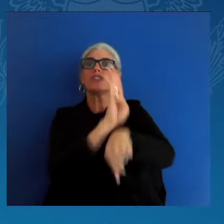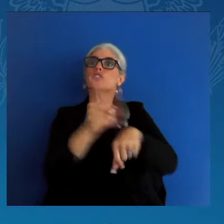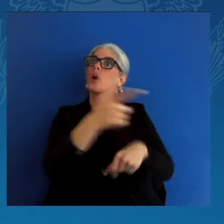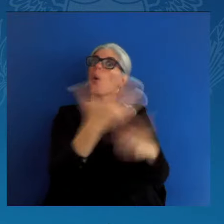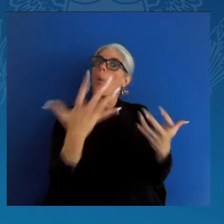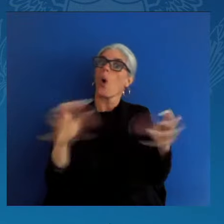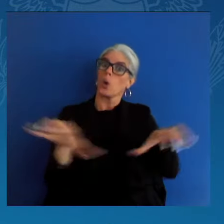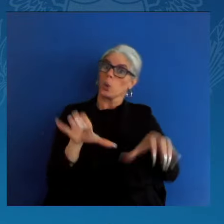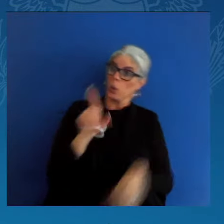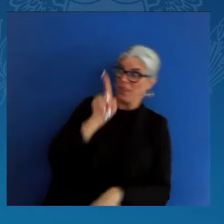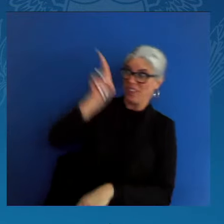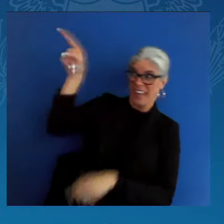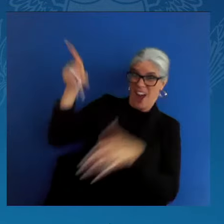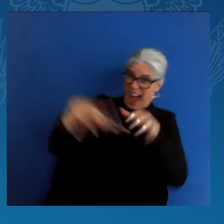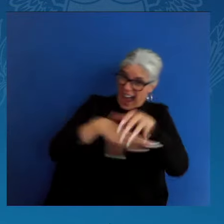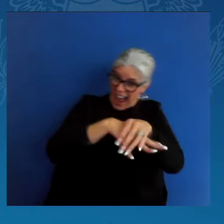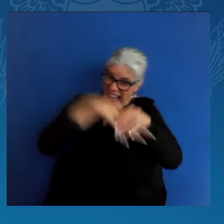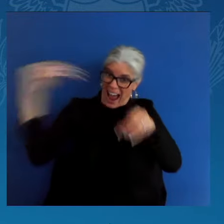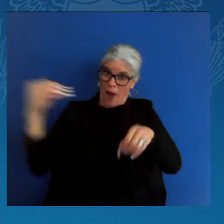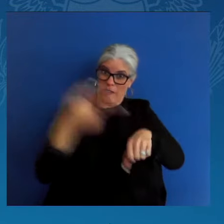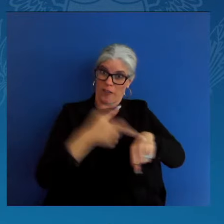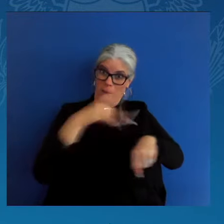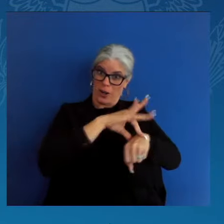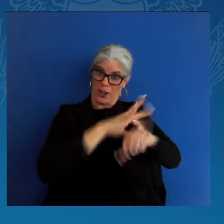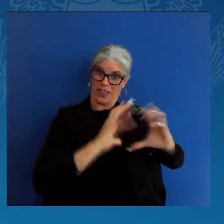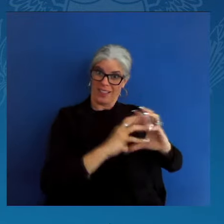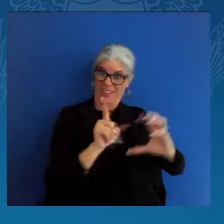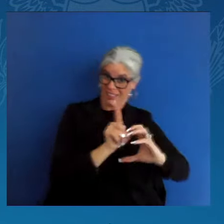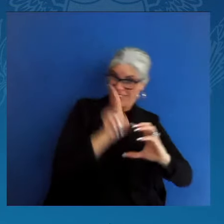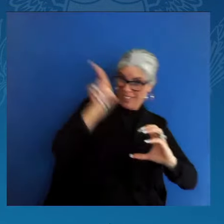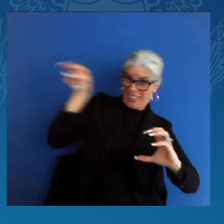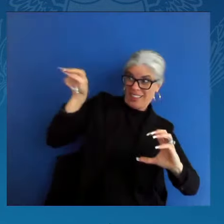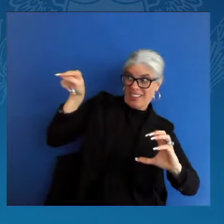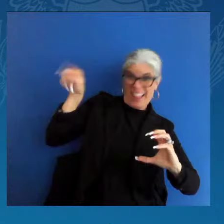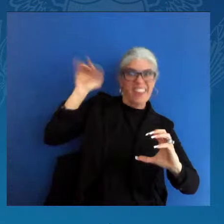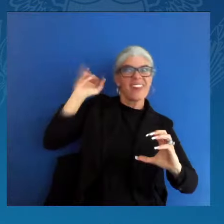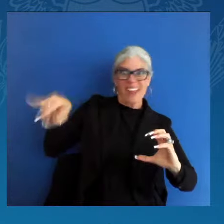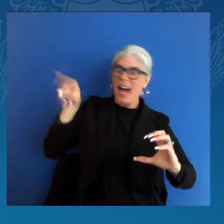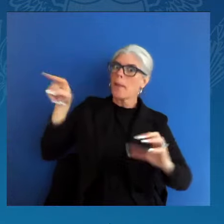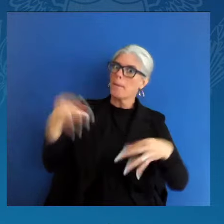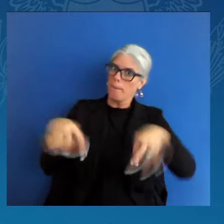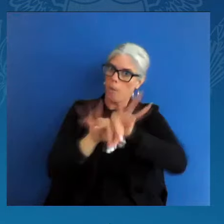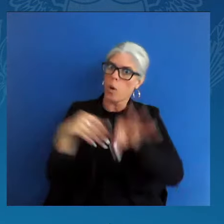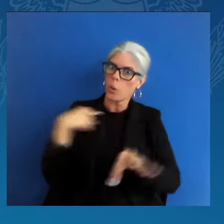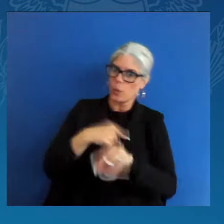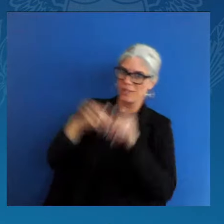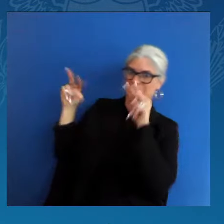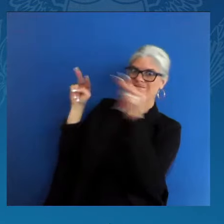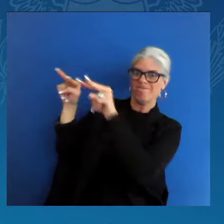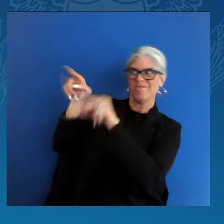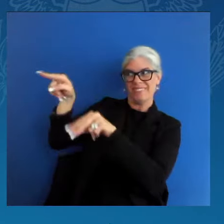as the industry grows and develops new, innovative activities that push the boundaries of space exploration and utilization.